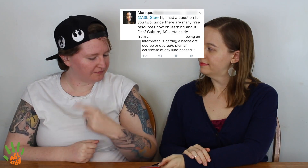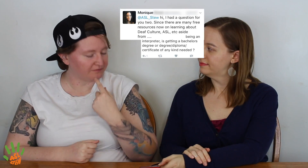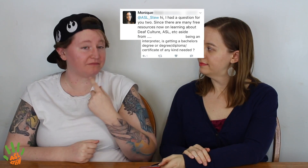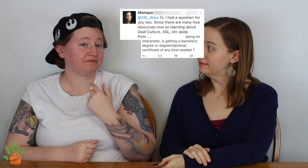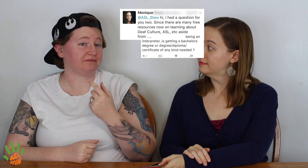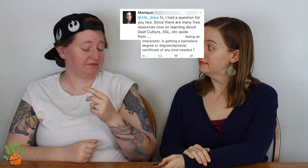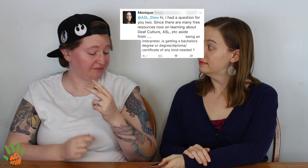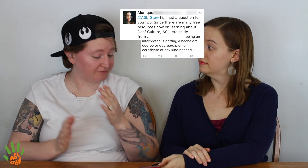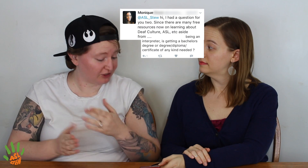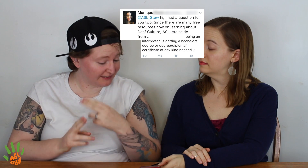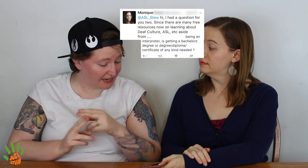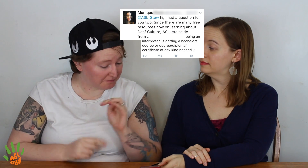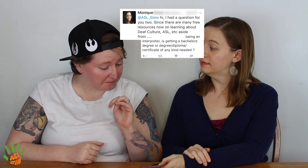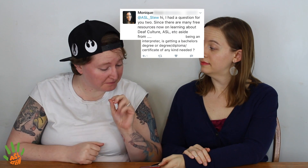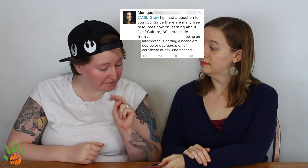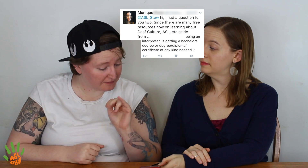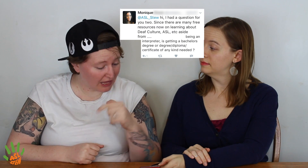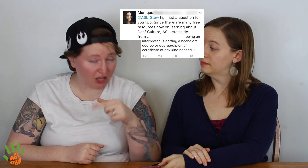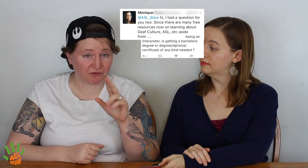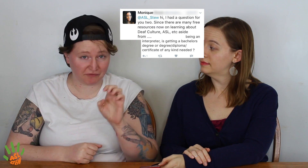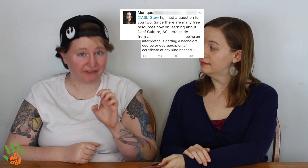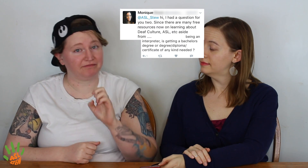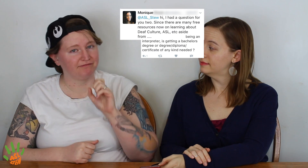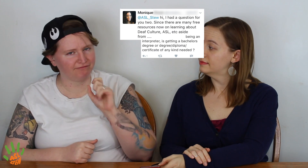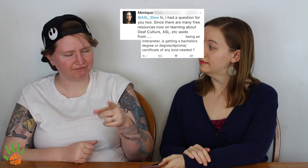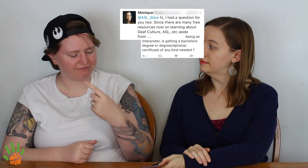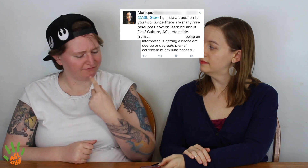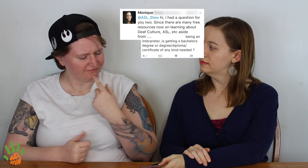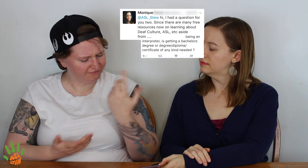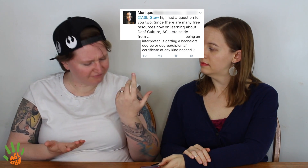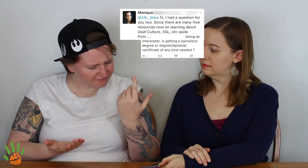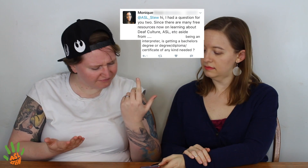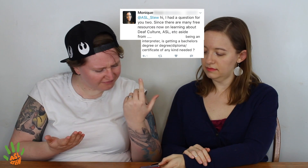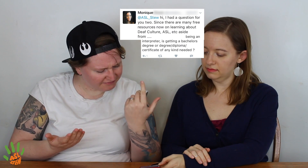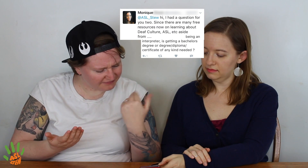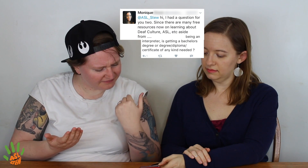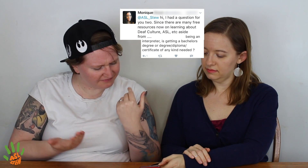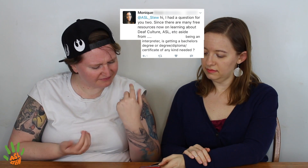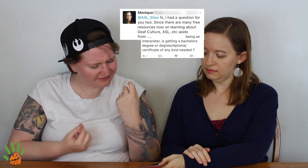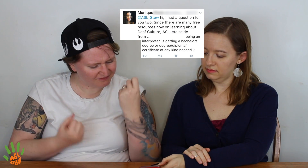Okay, the person's name is Monique and she asks,